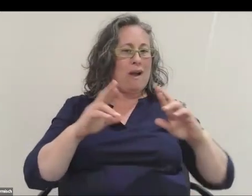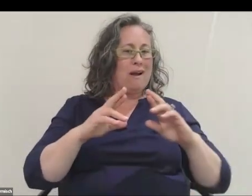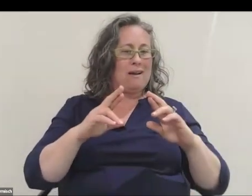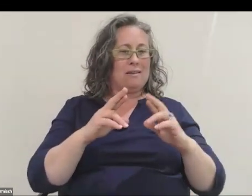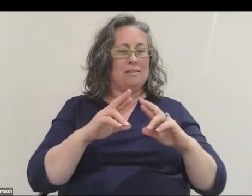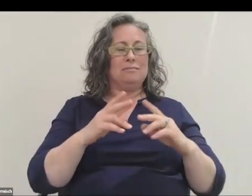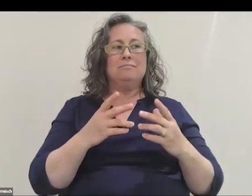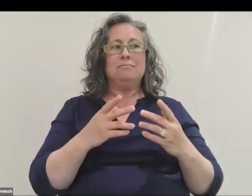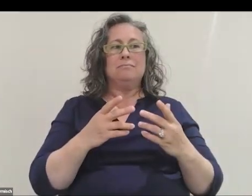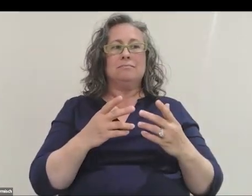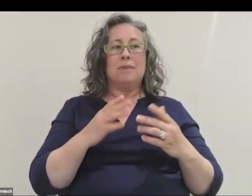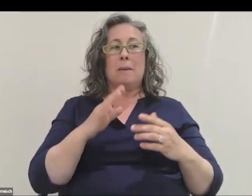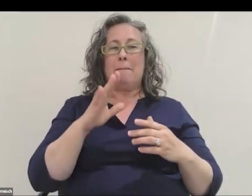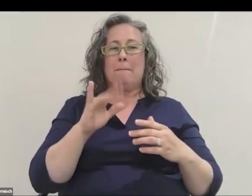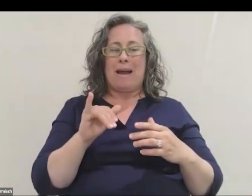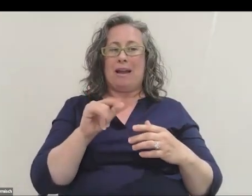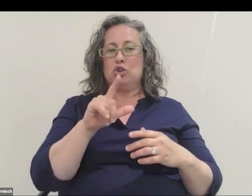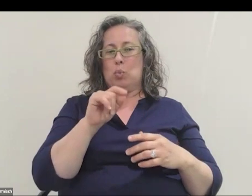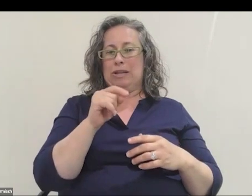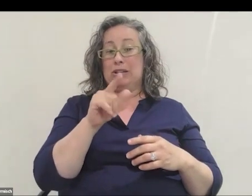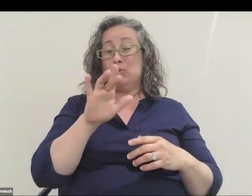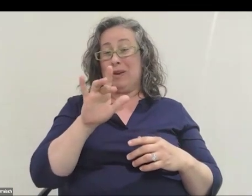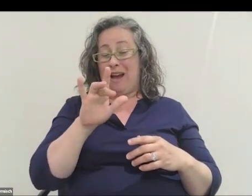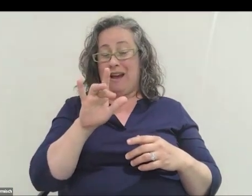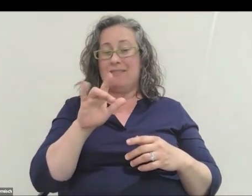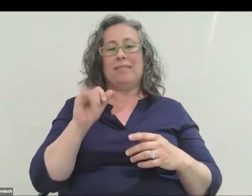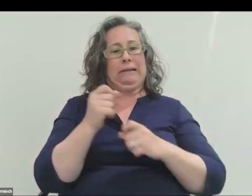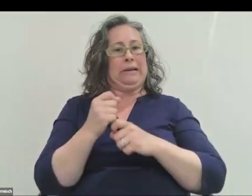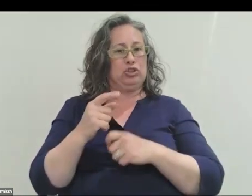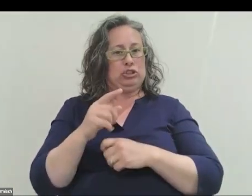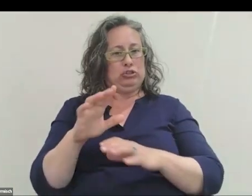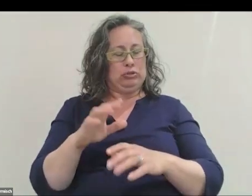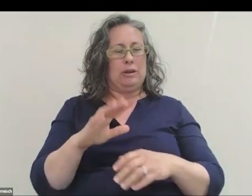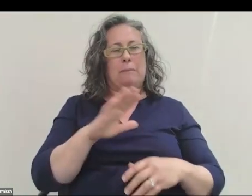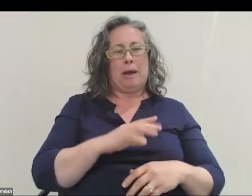and running fully by 2025, that's next year.